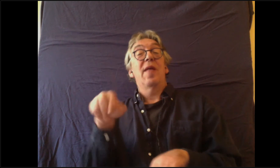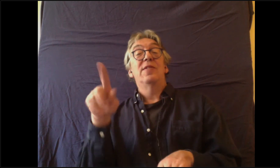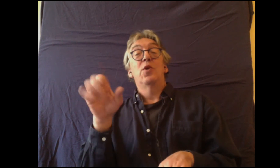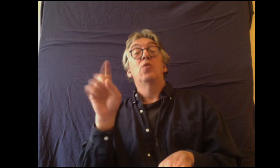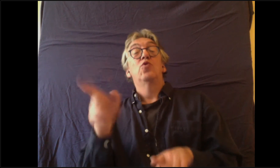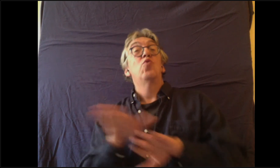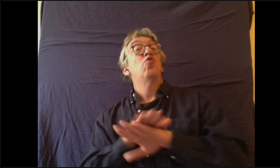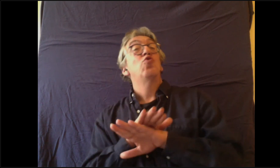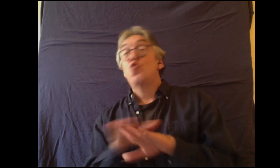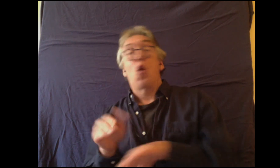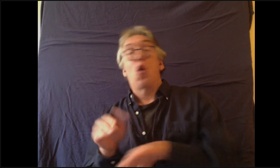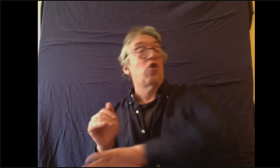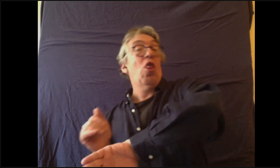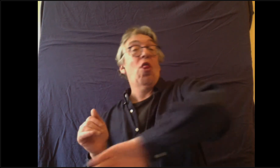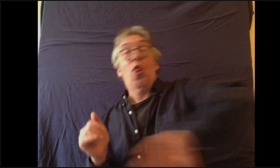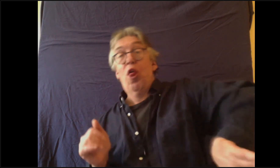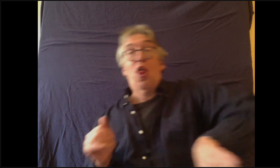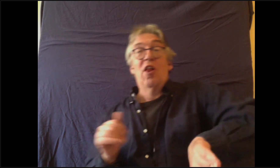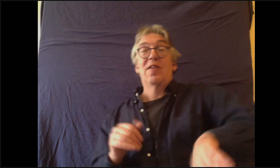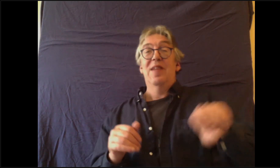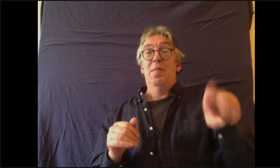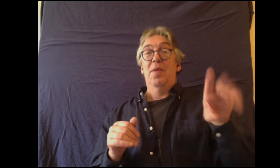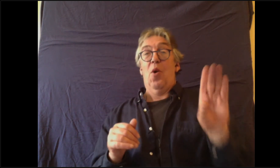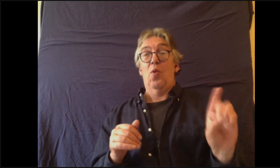don't just ask the DPOs to do your priorities.